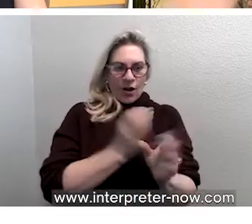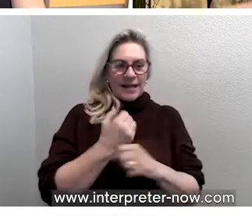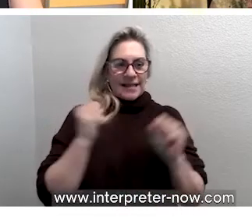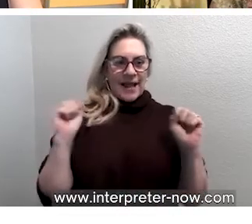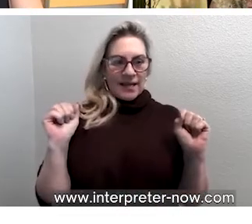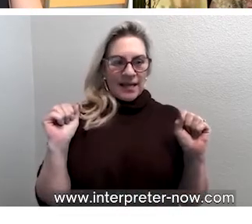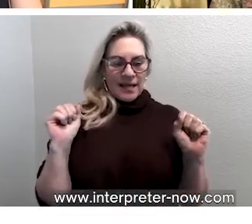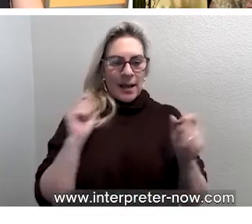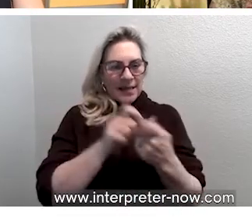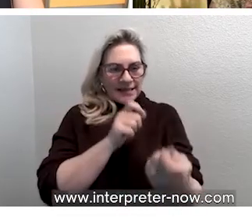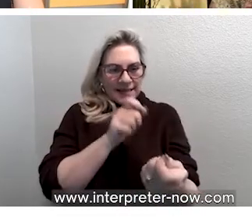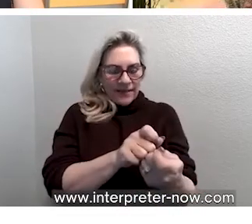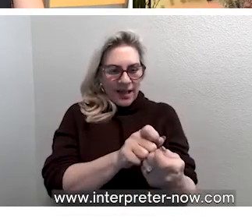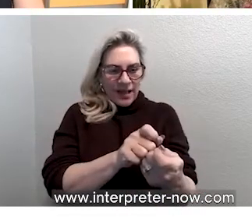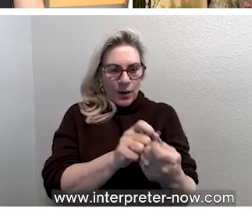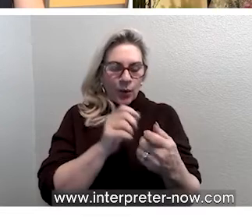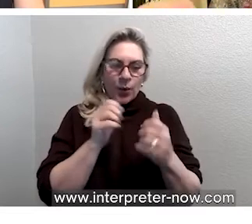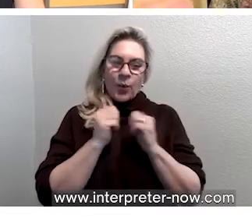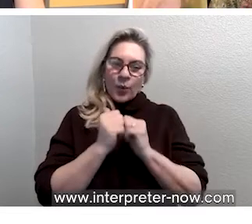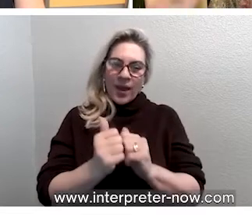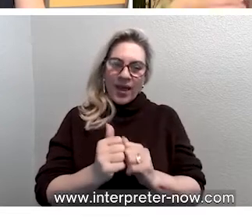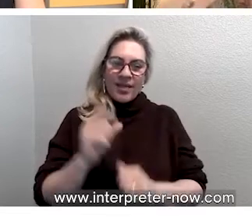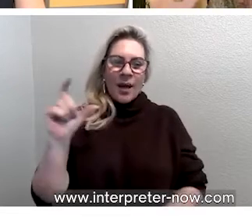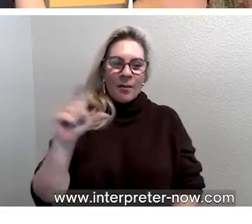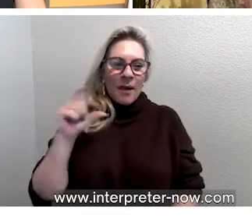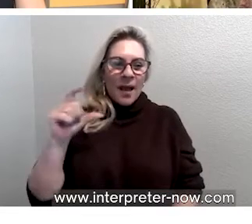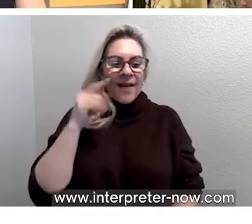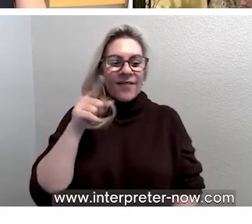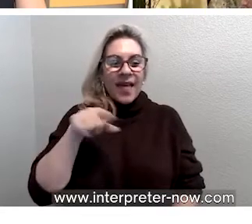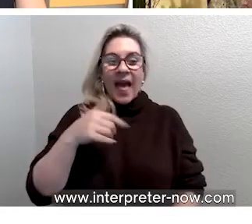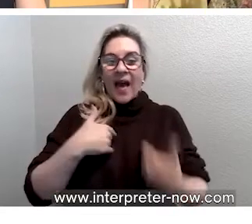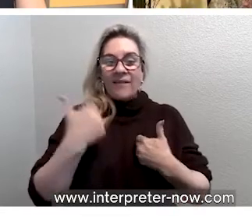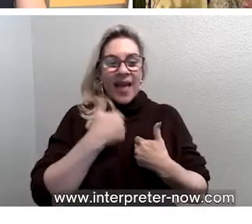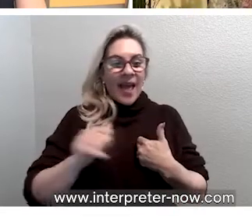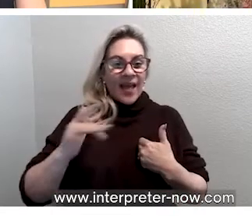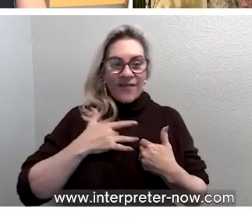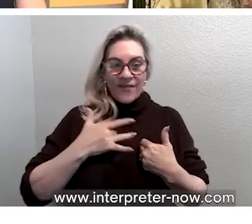But specifically around Muslims is that if they have any sense that their livelihood,